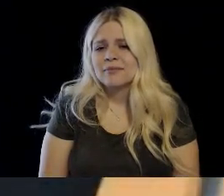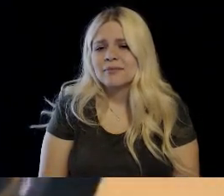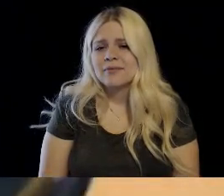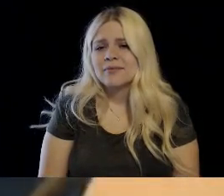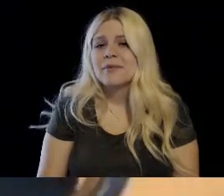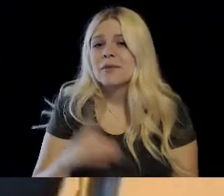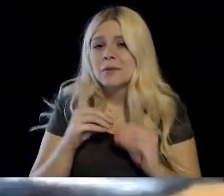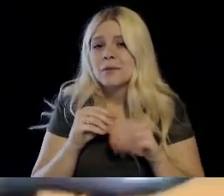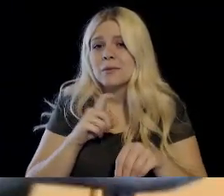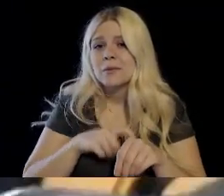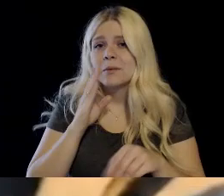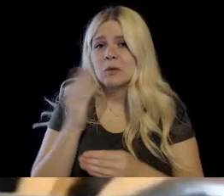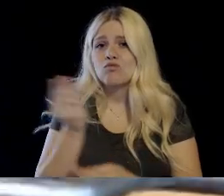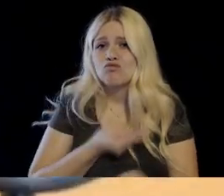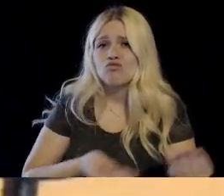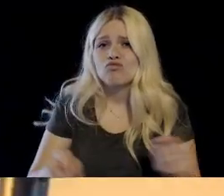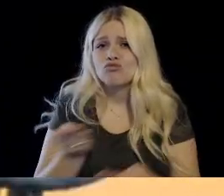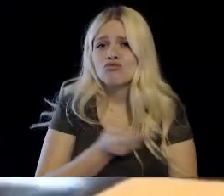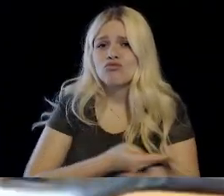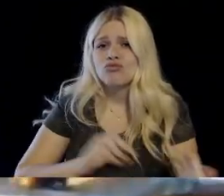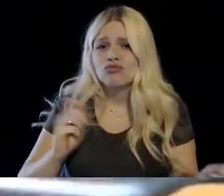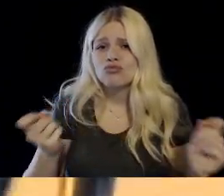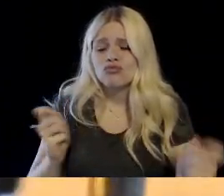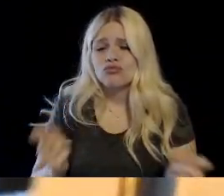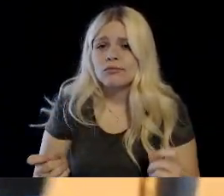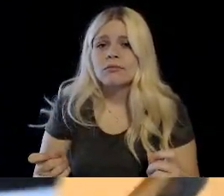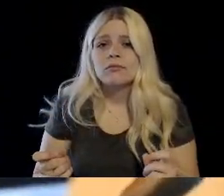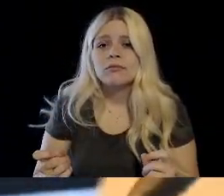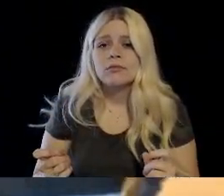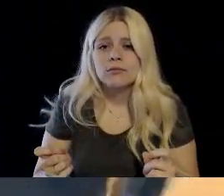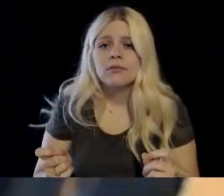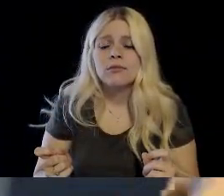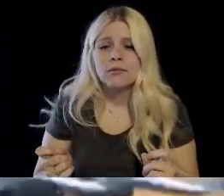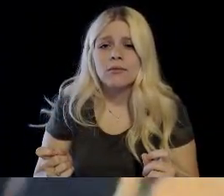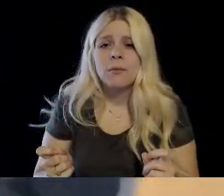Erica: Christy, we actually have a page on our website that talks about what it takes